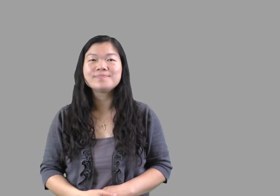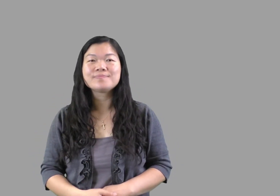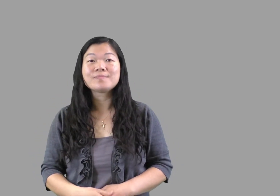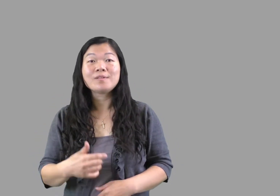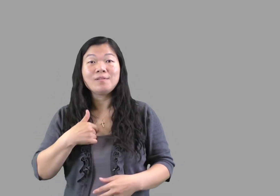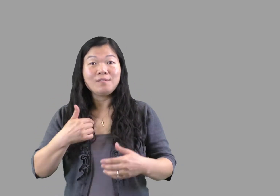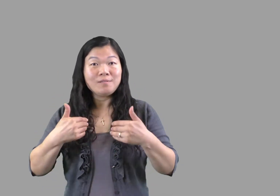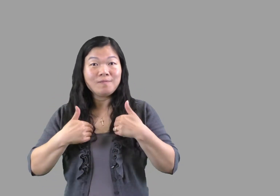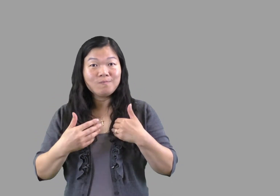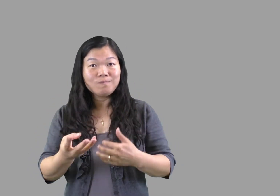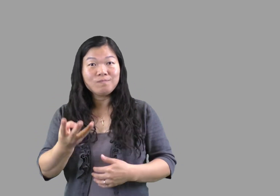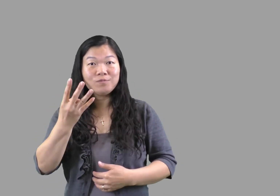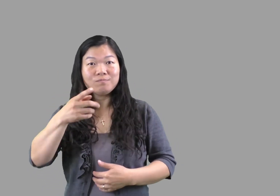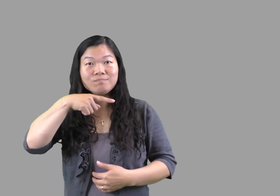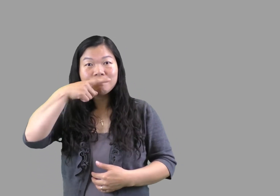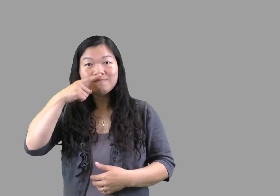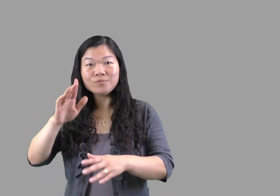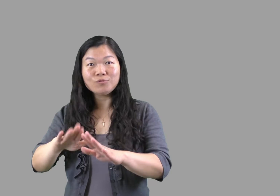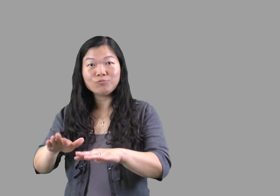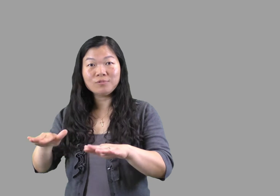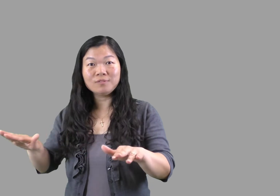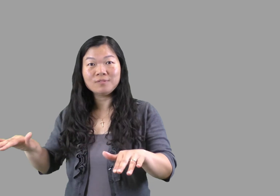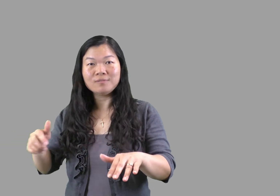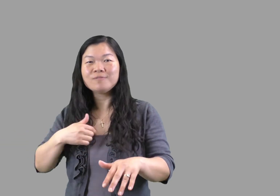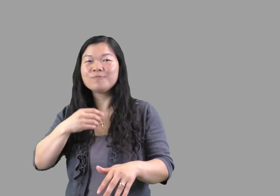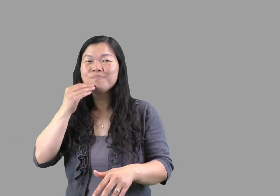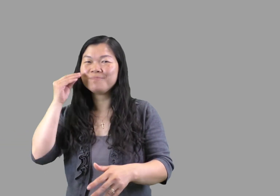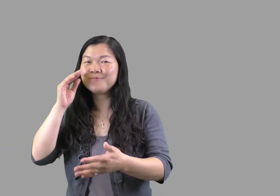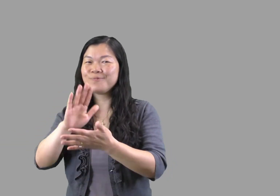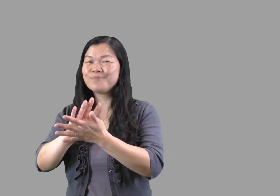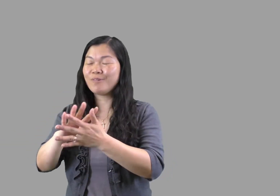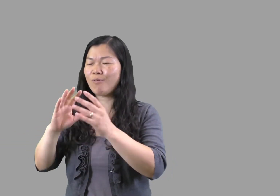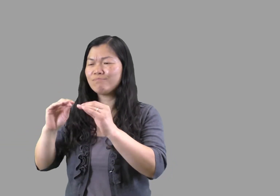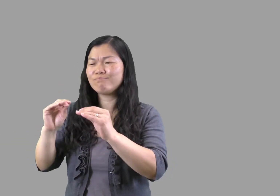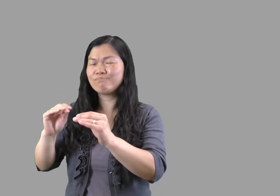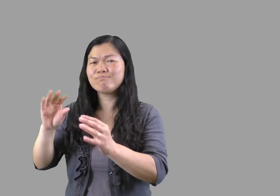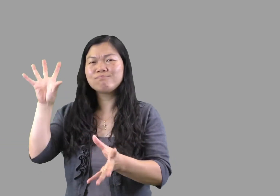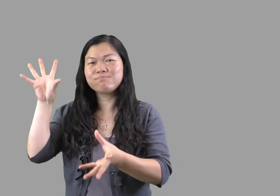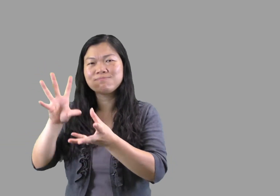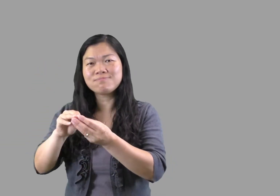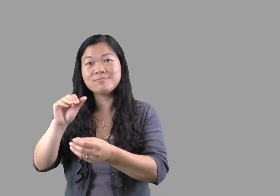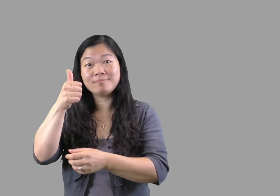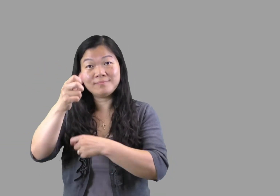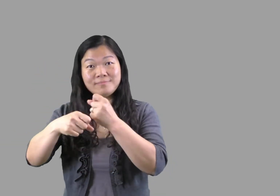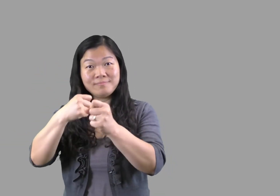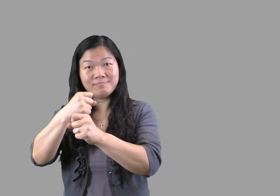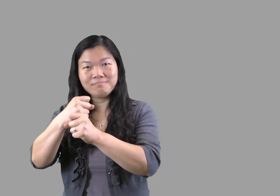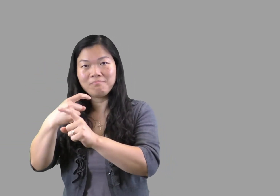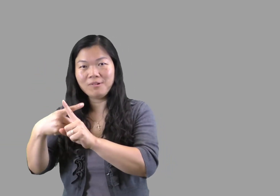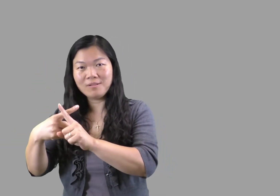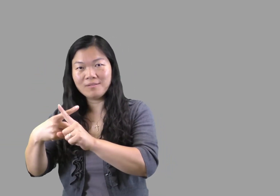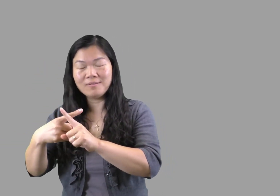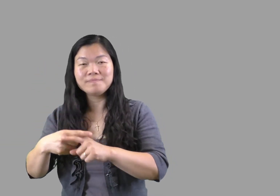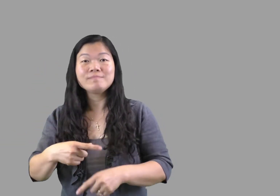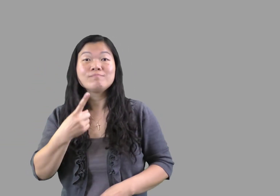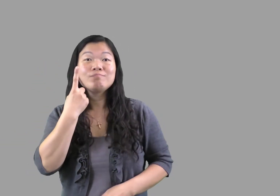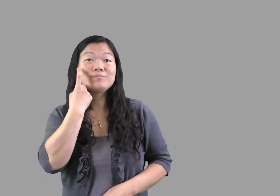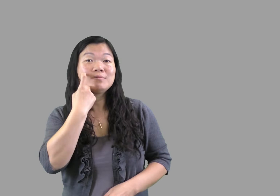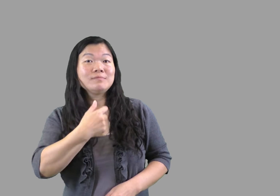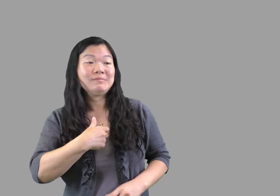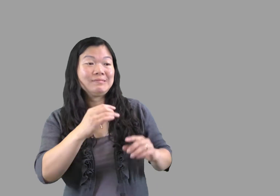I have four hearing children that I homeschooled for over 10 years.